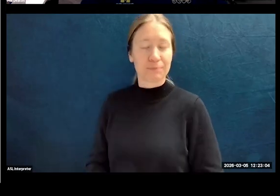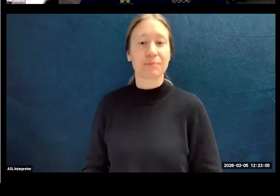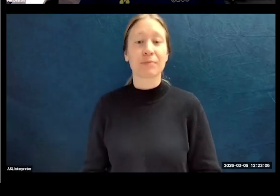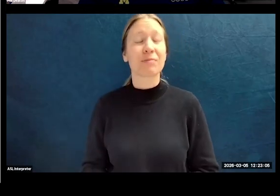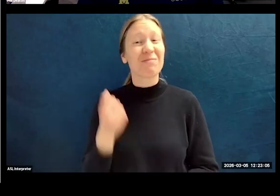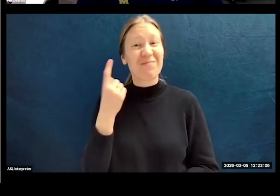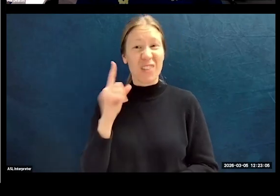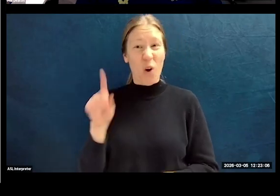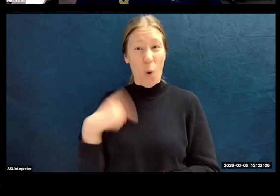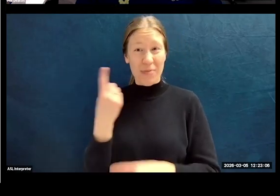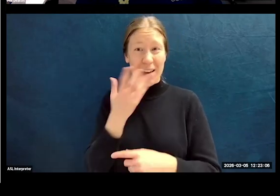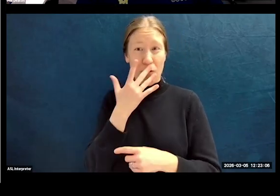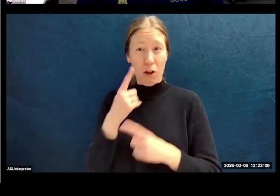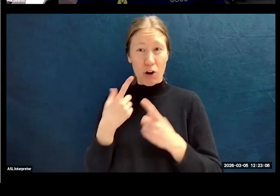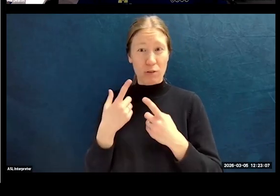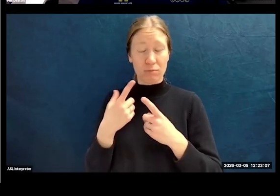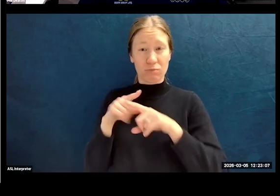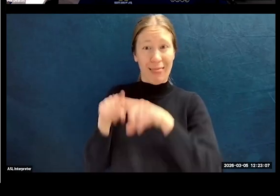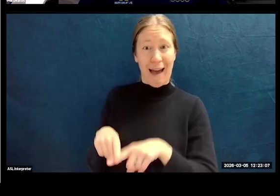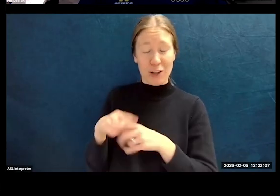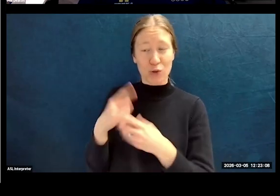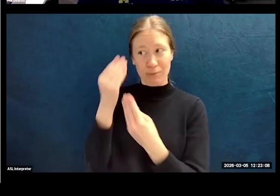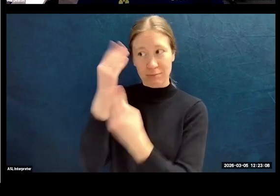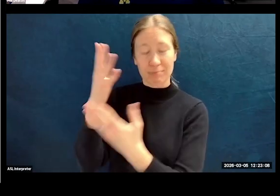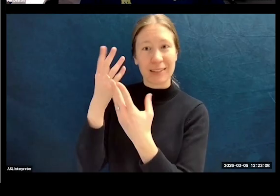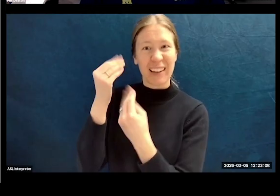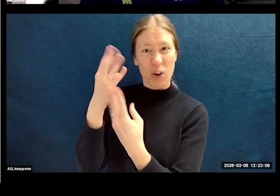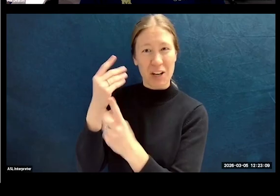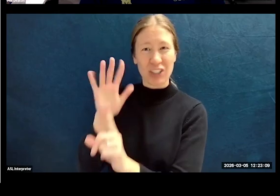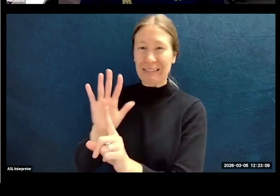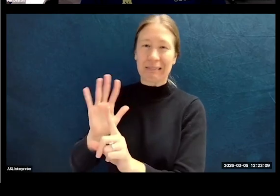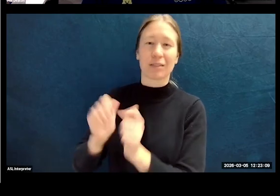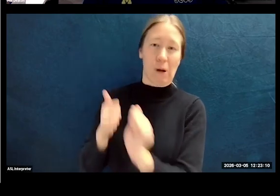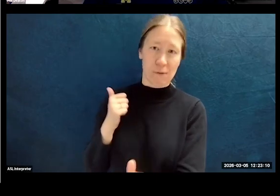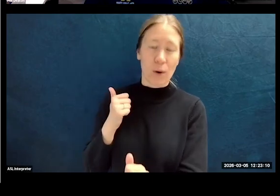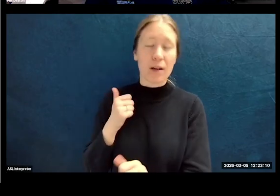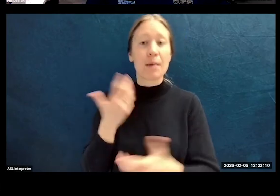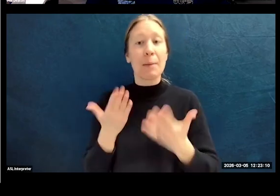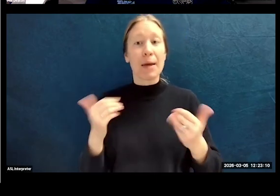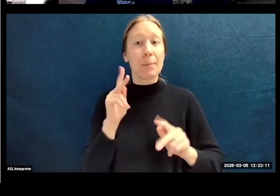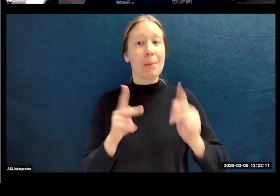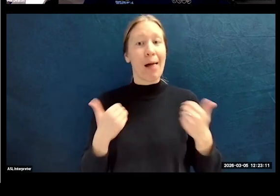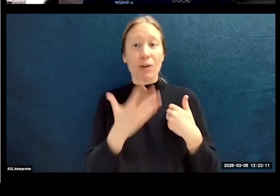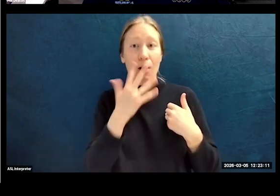to convey important information because individuals with different types of color vision deficiency or colorblindness